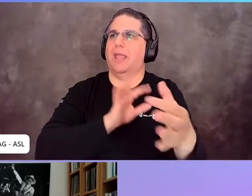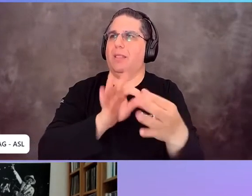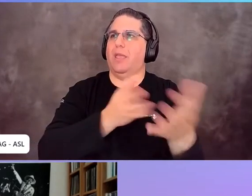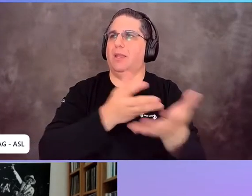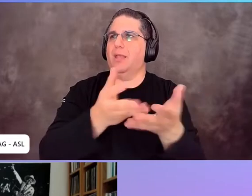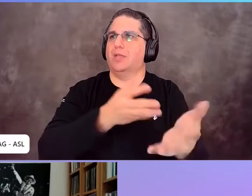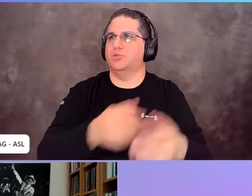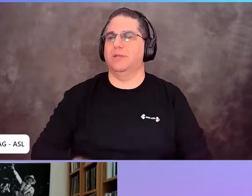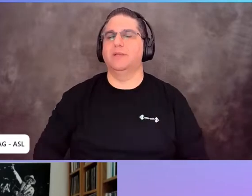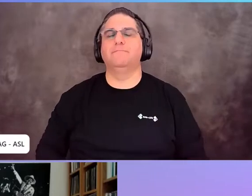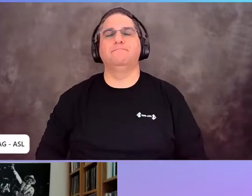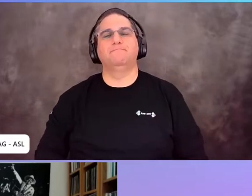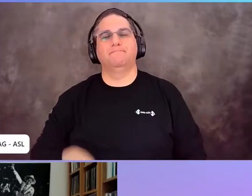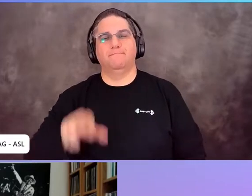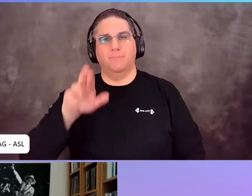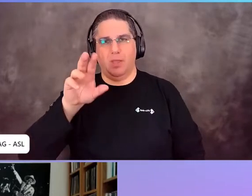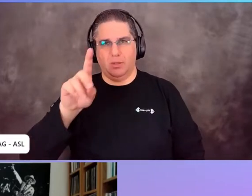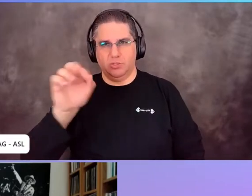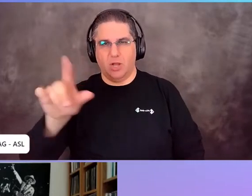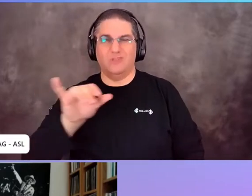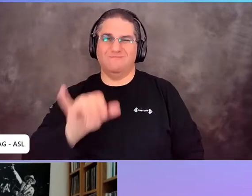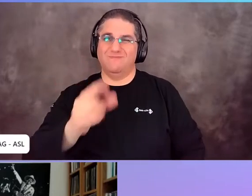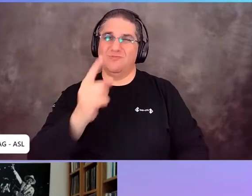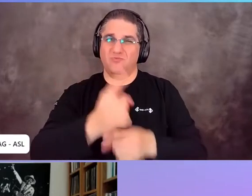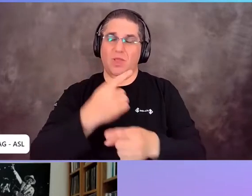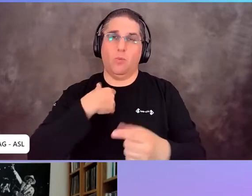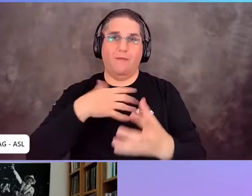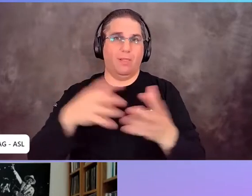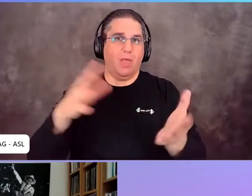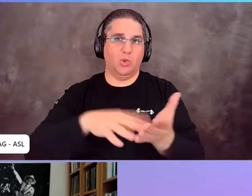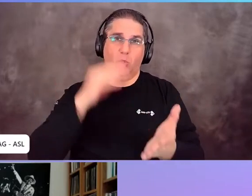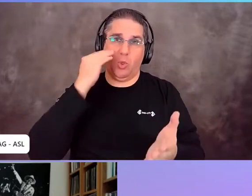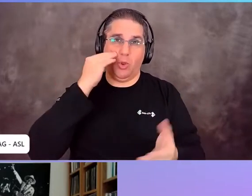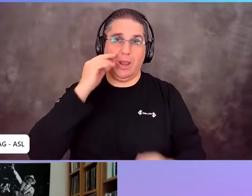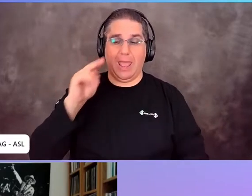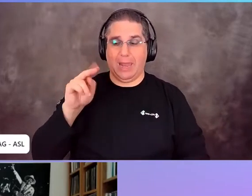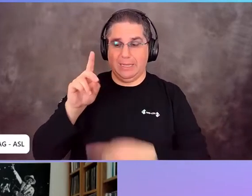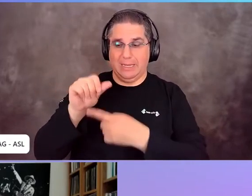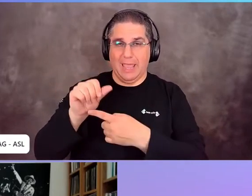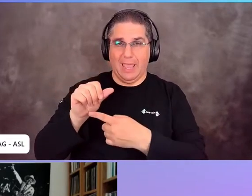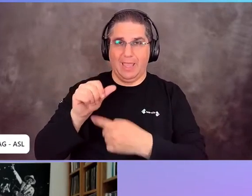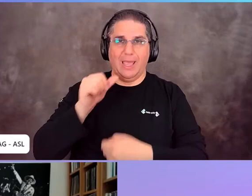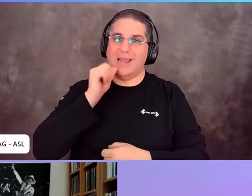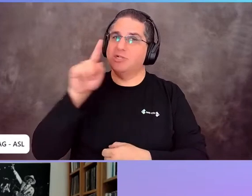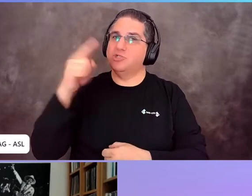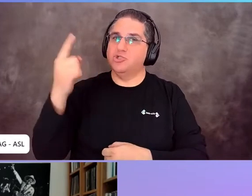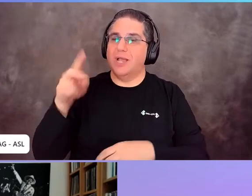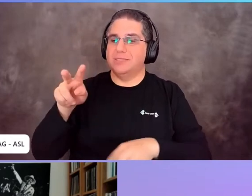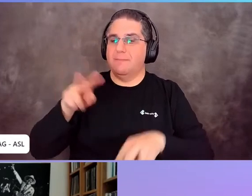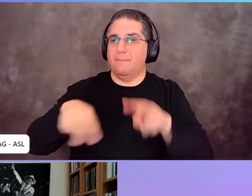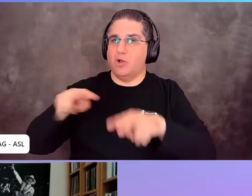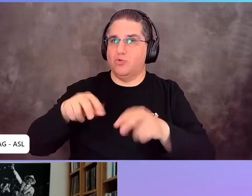approach, one on what do you have to learn, across many teams in maintaining this engagement overtime? Quex